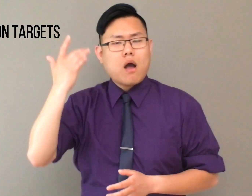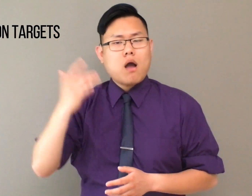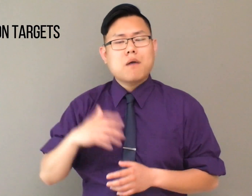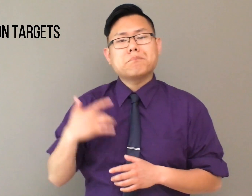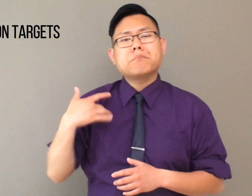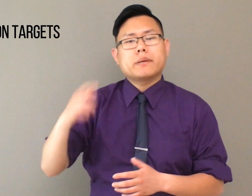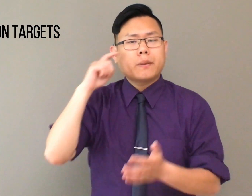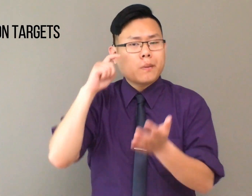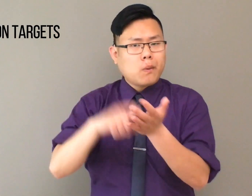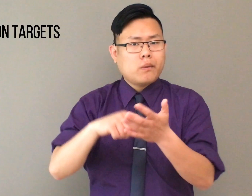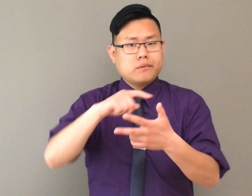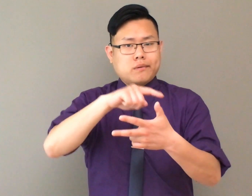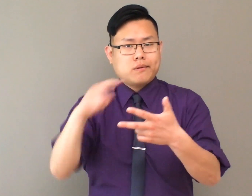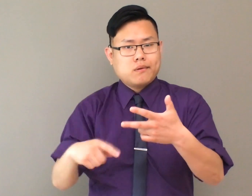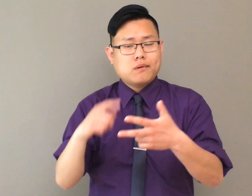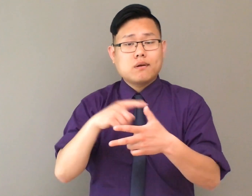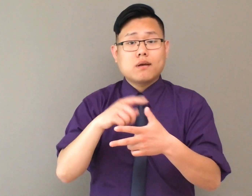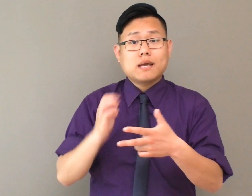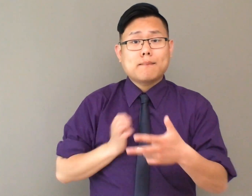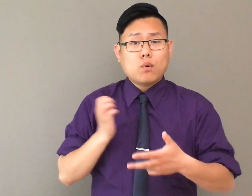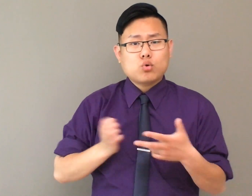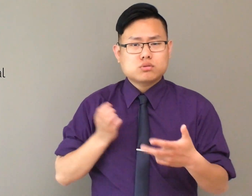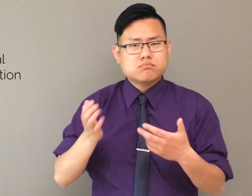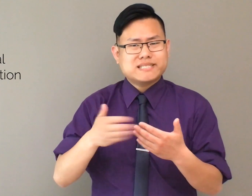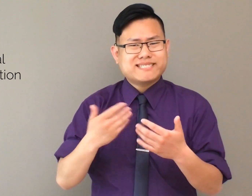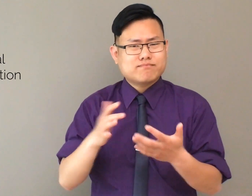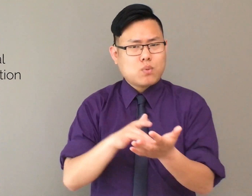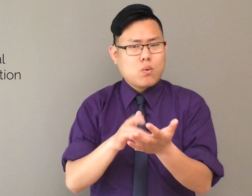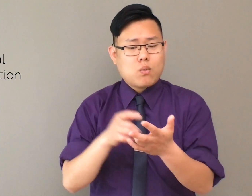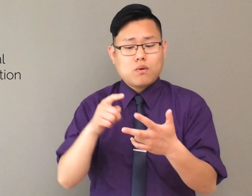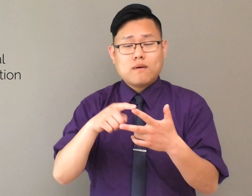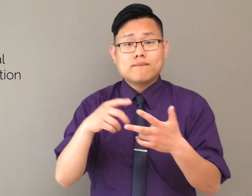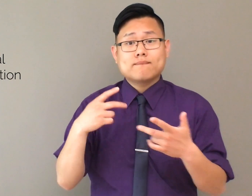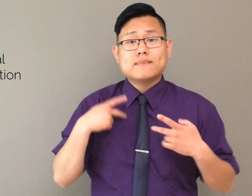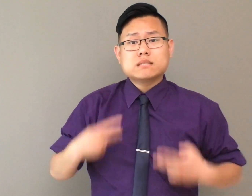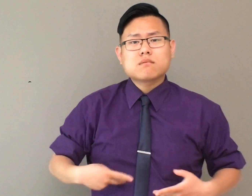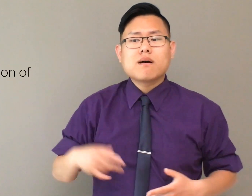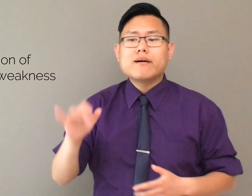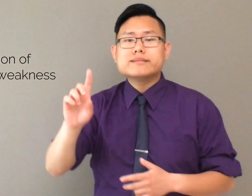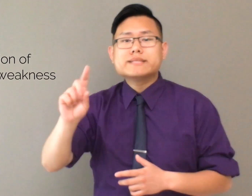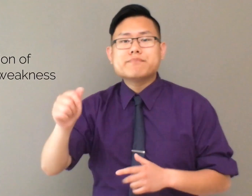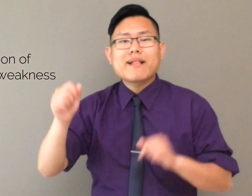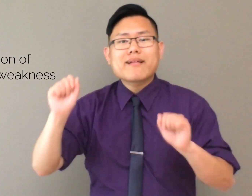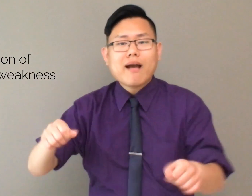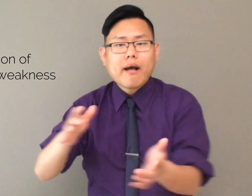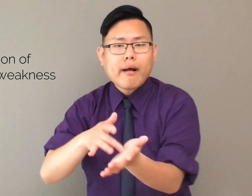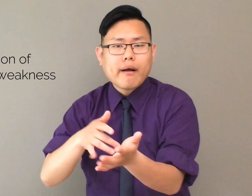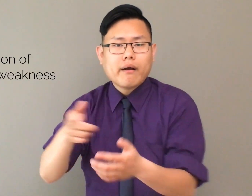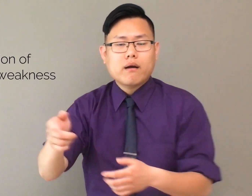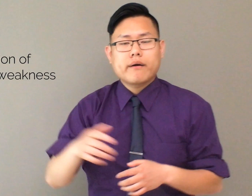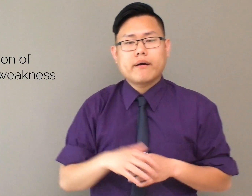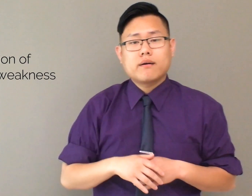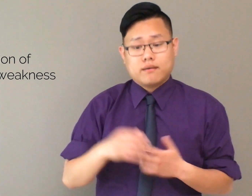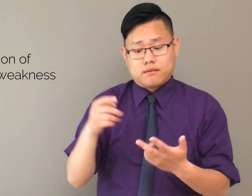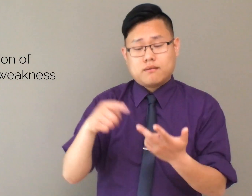for people who can be emotionally manipulated, physically intimidated (sometimes due to disability),